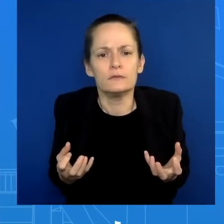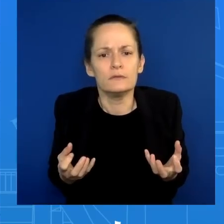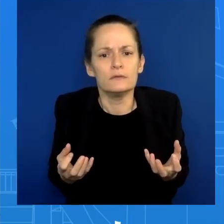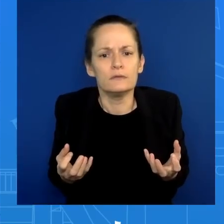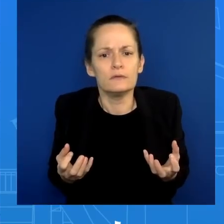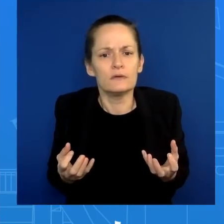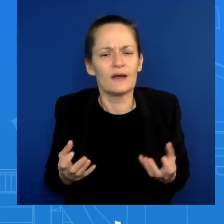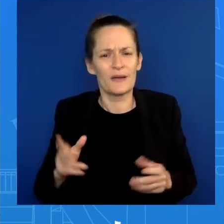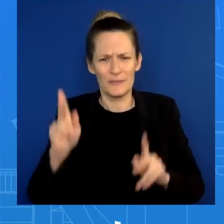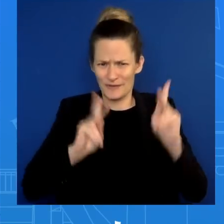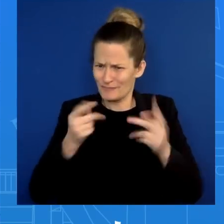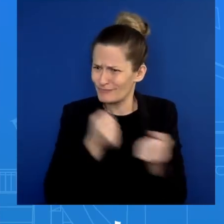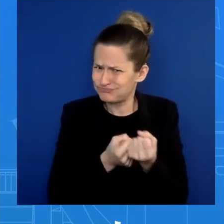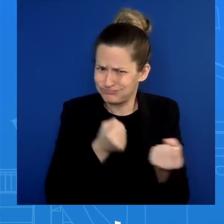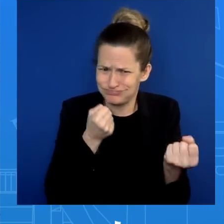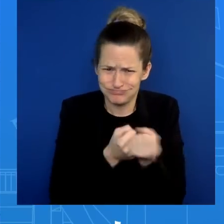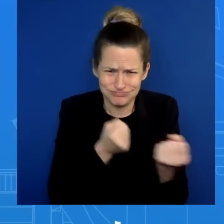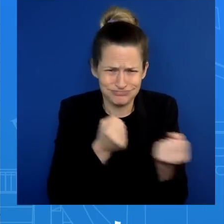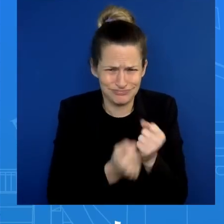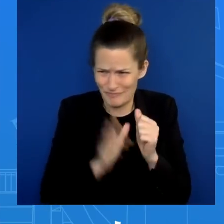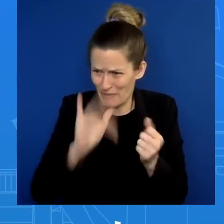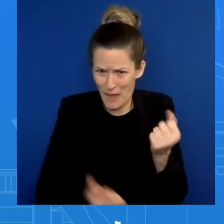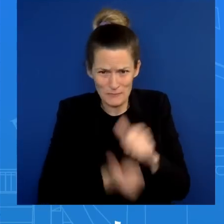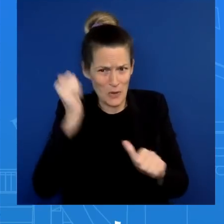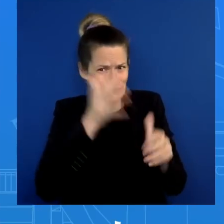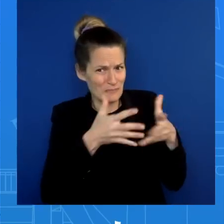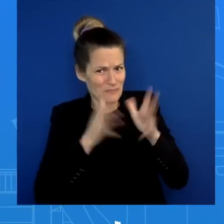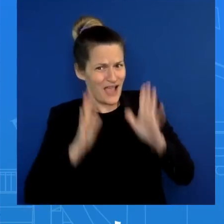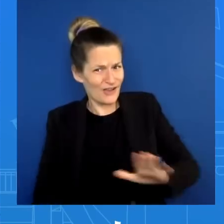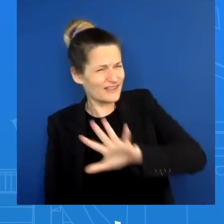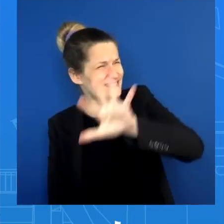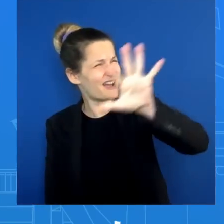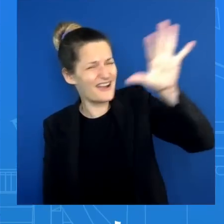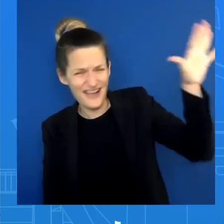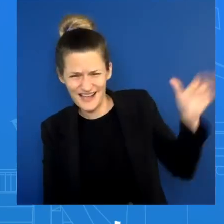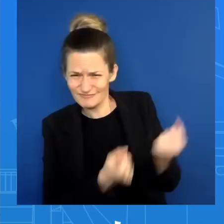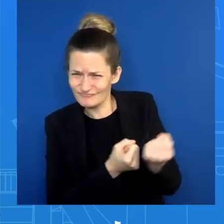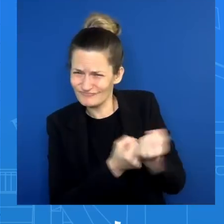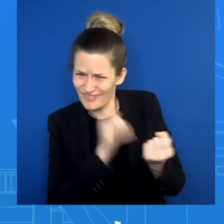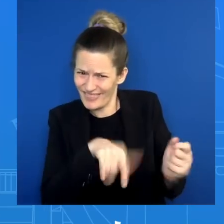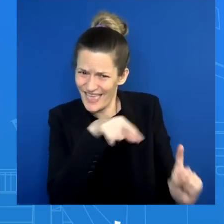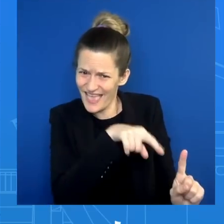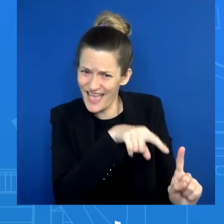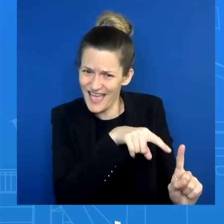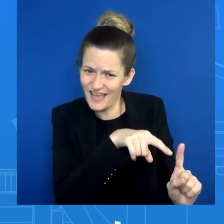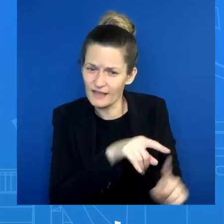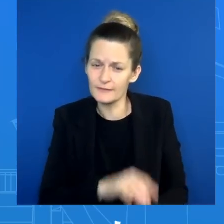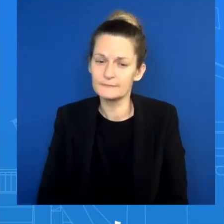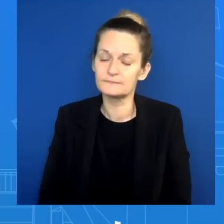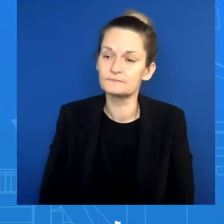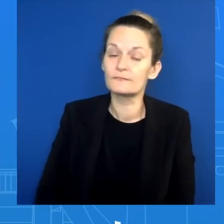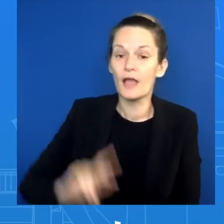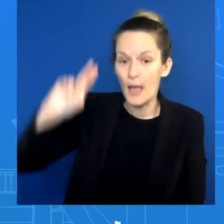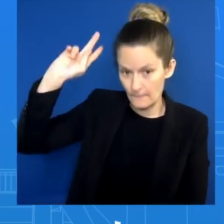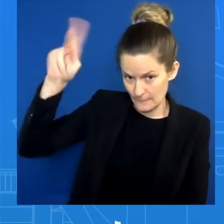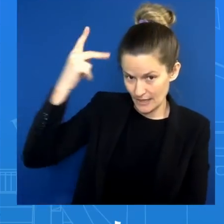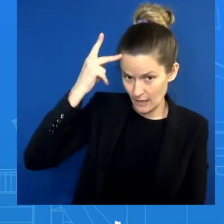the morning consult political poll in June among 2006, registered voters found 51 percent support